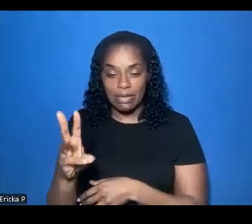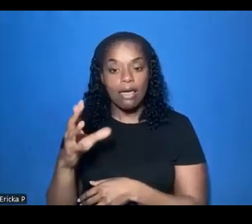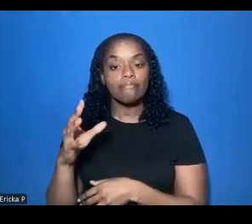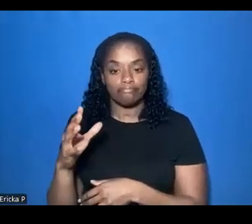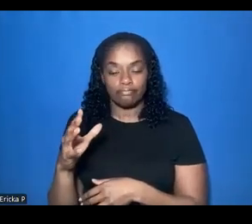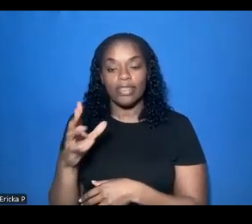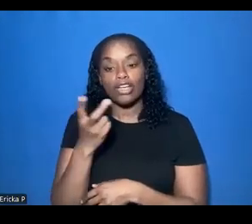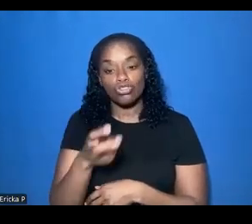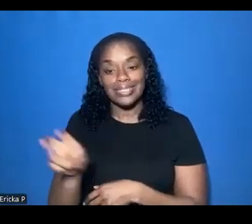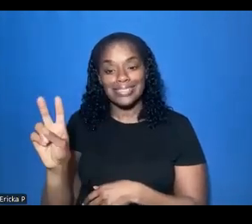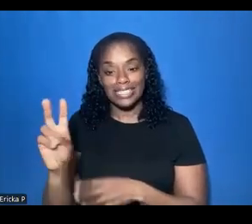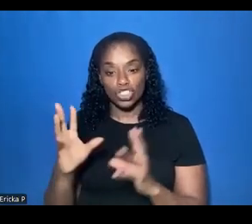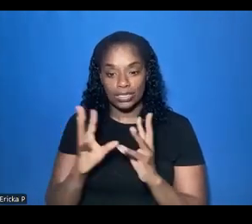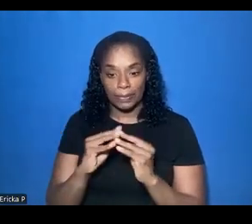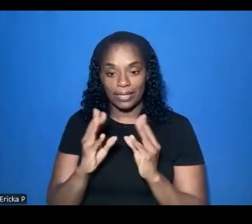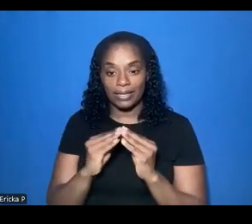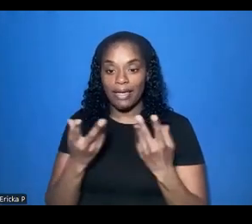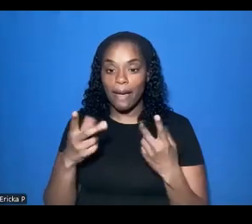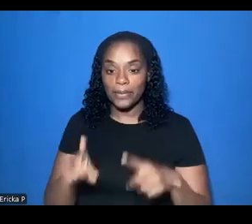that takes place.